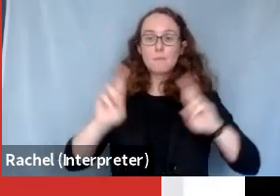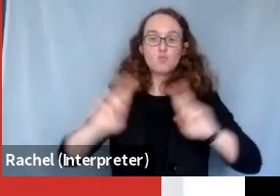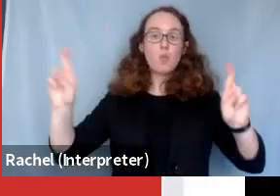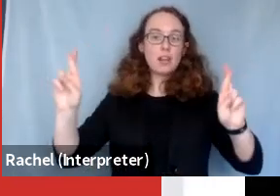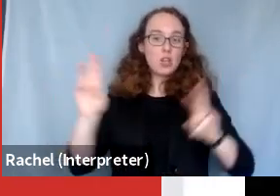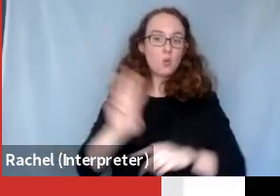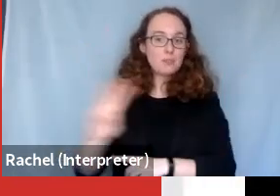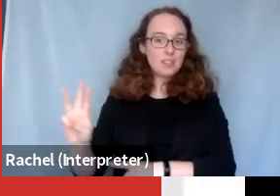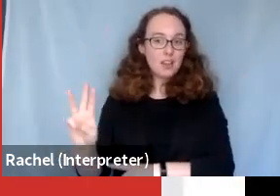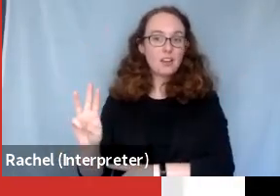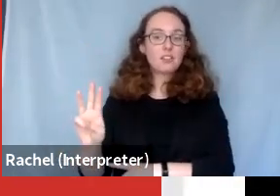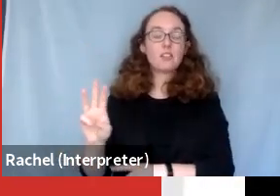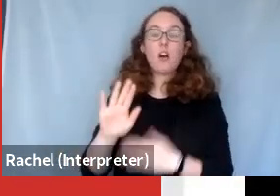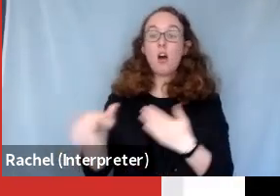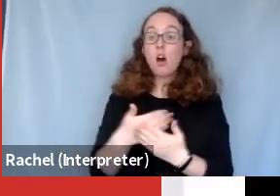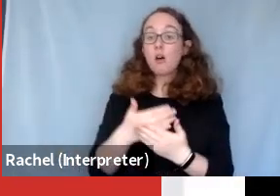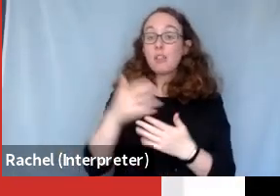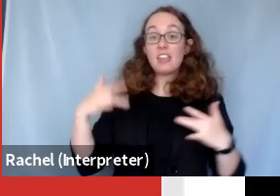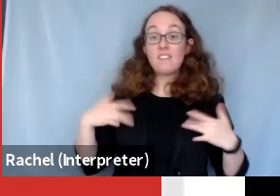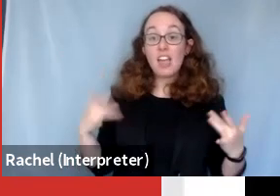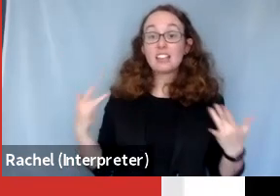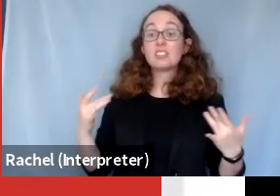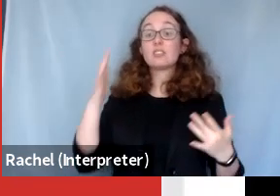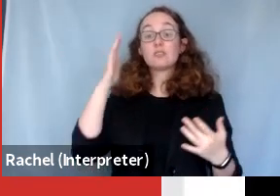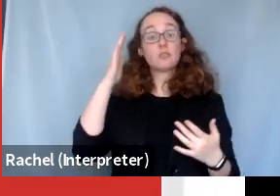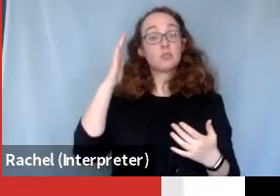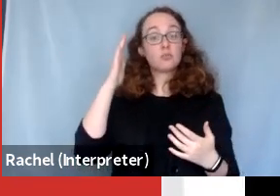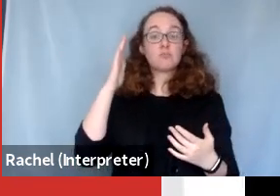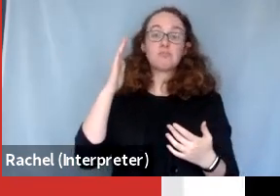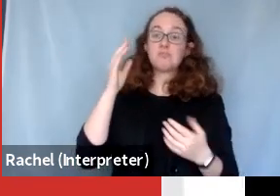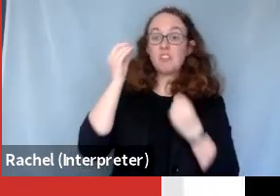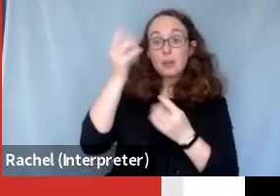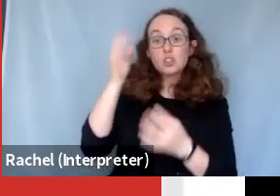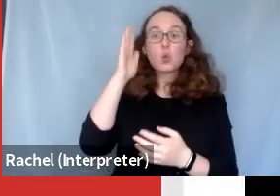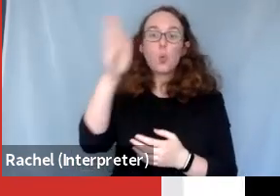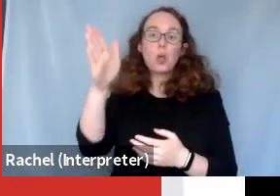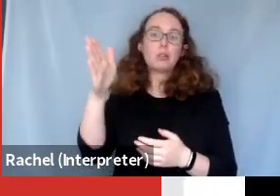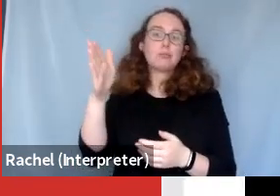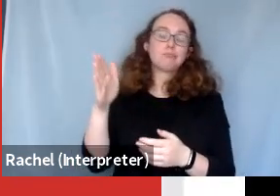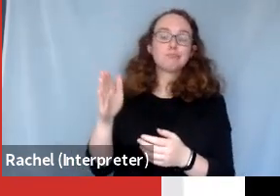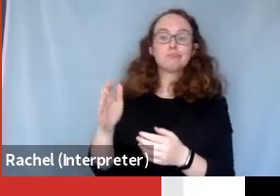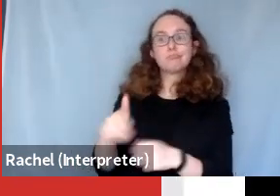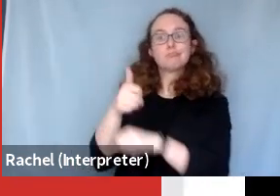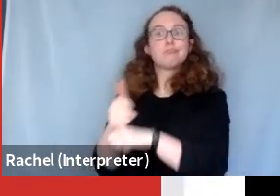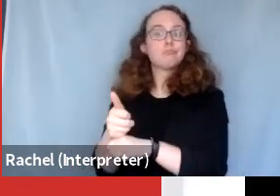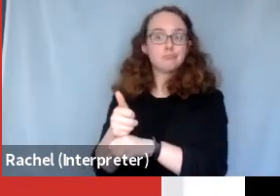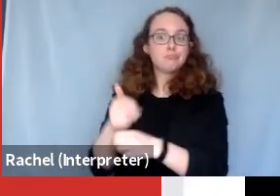all the events, all their links at the end of the week. So if you guys have any questions, or Paul said something you don't remember